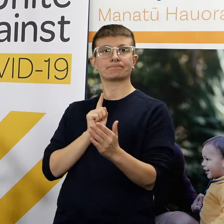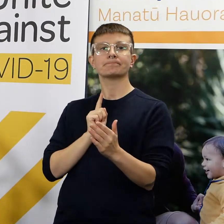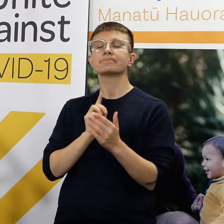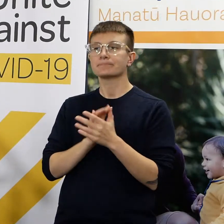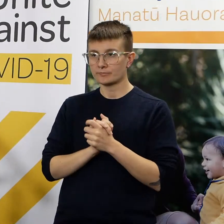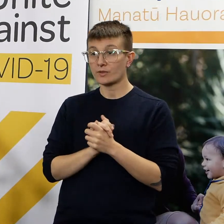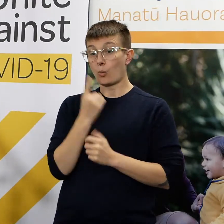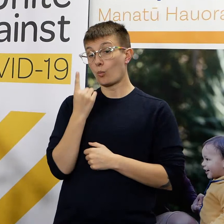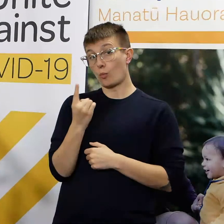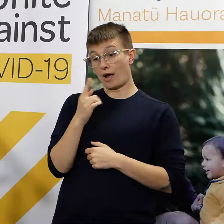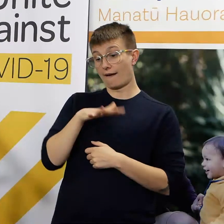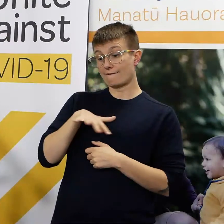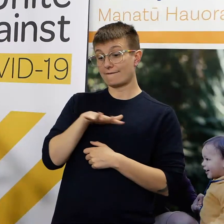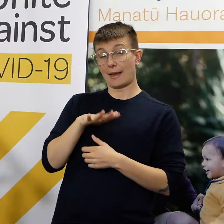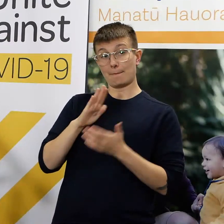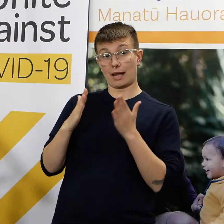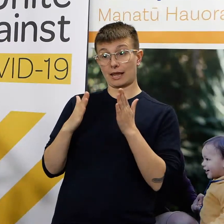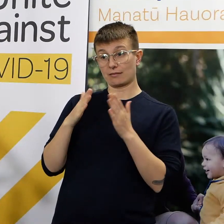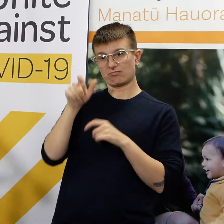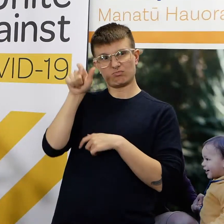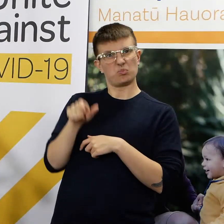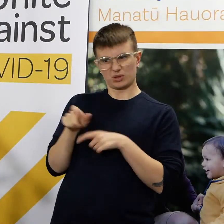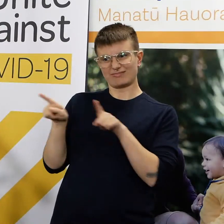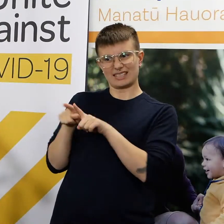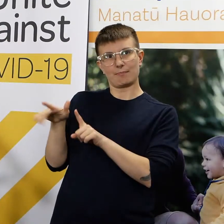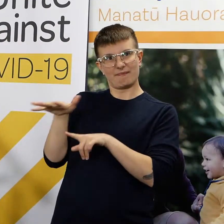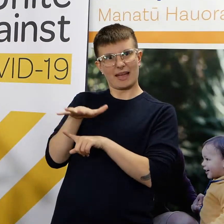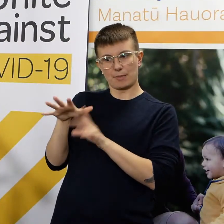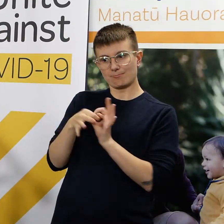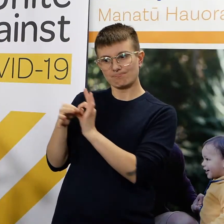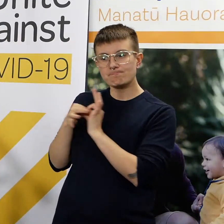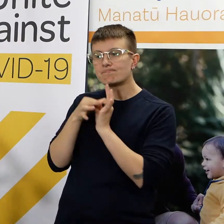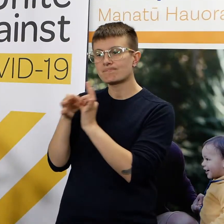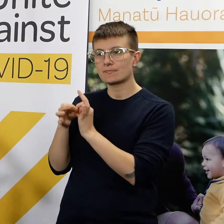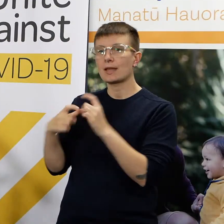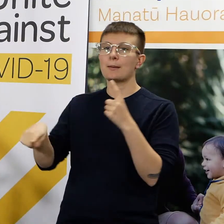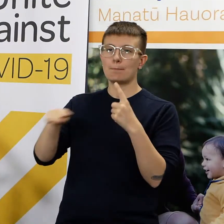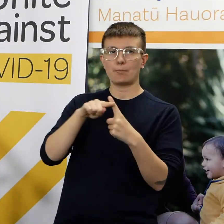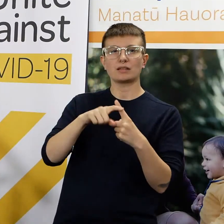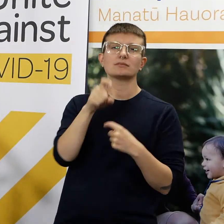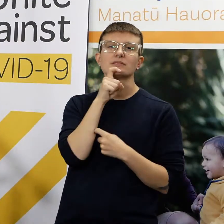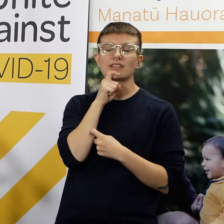Other potential contacts include people on the same flight from Brisbane,